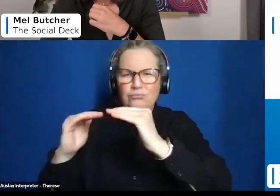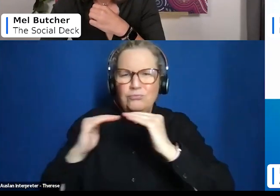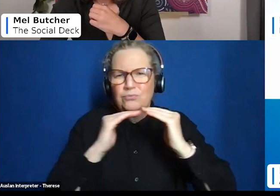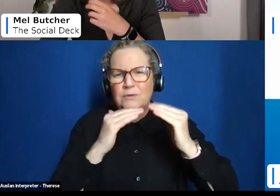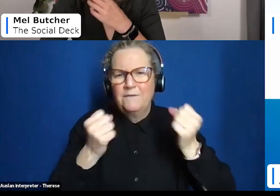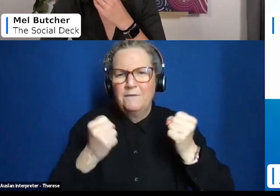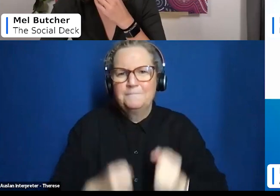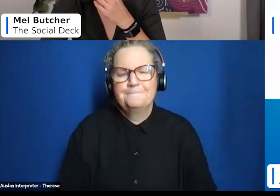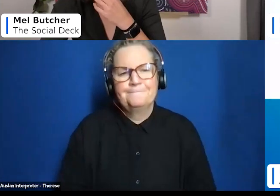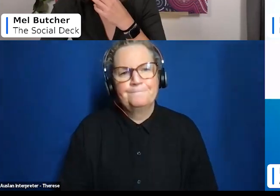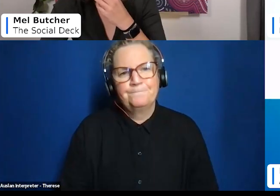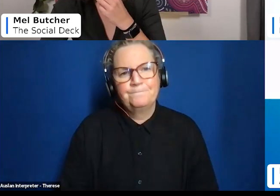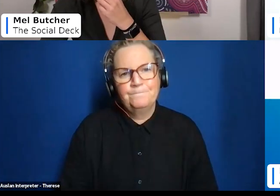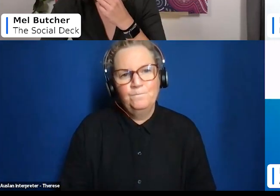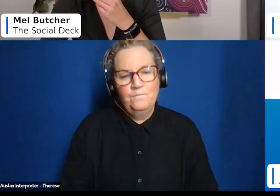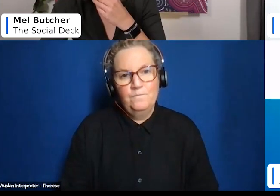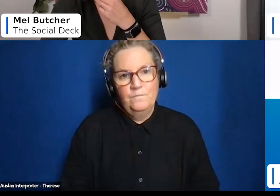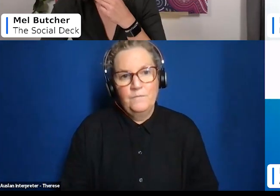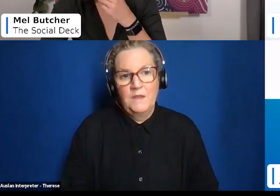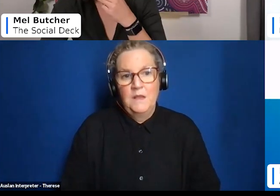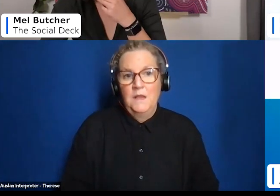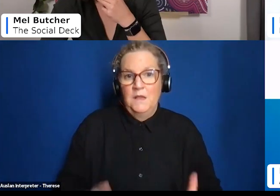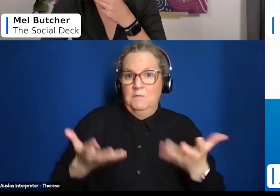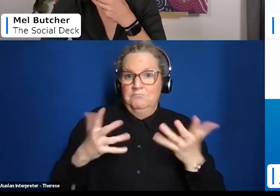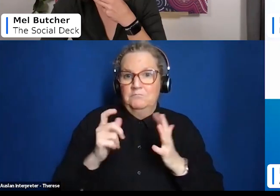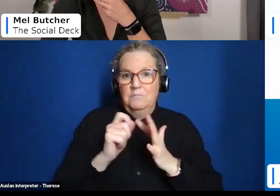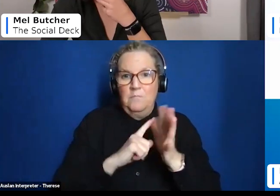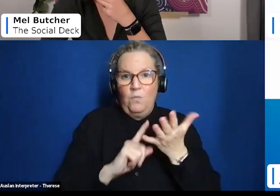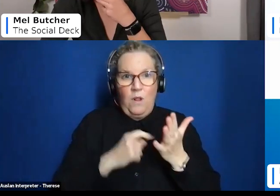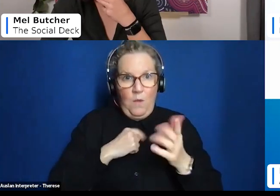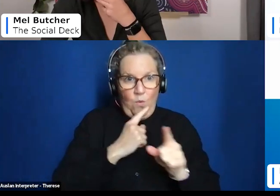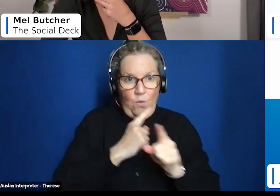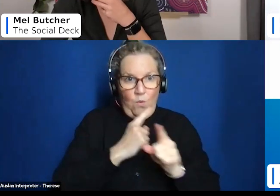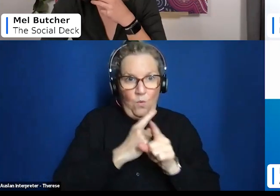So I will go and. Dr. Gauntlett feel free to follow me up,